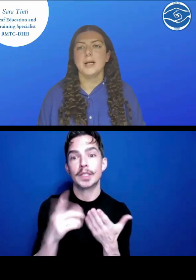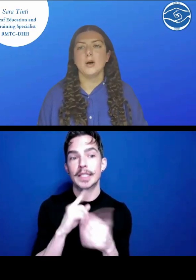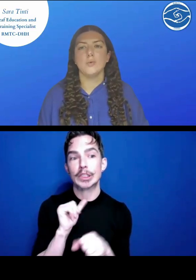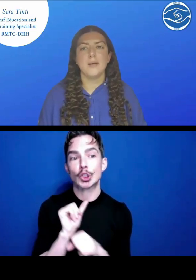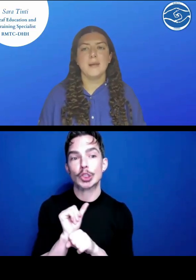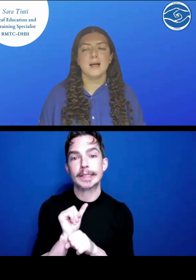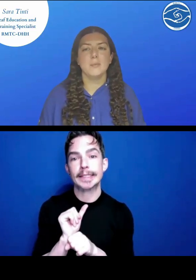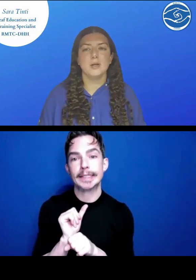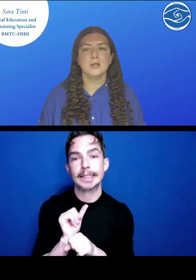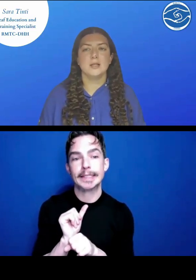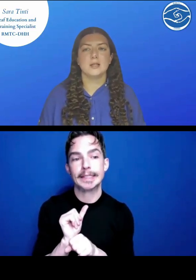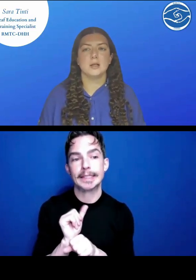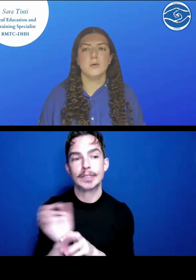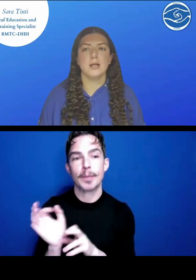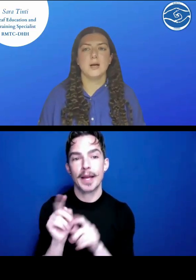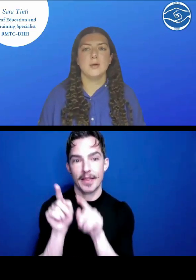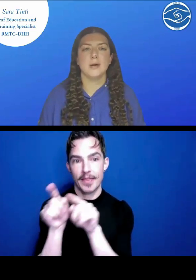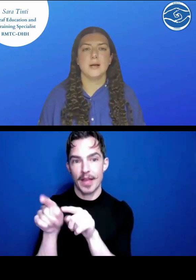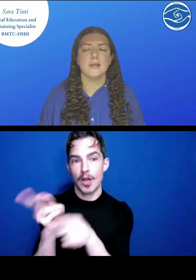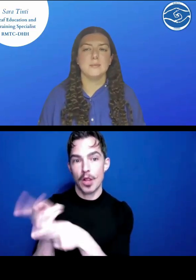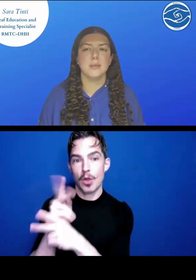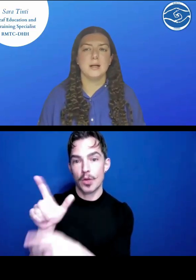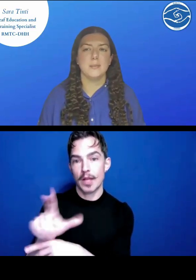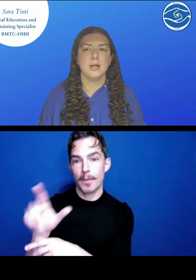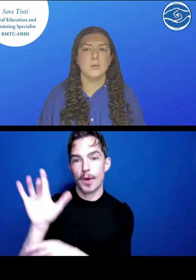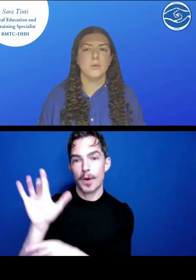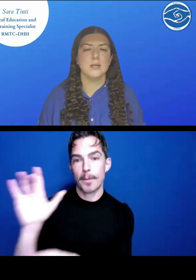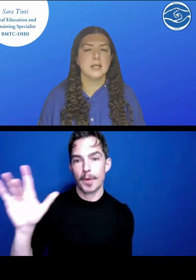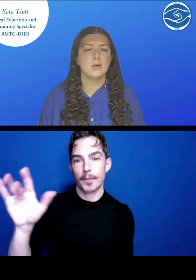I'm going to go right back up here to this loan library button. This button up here will always